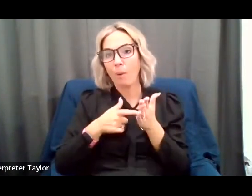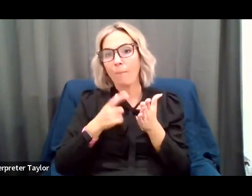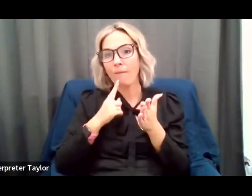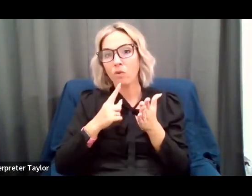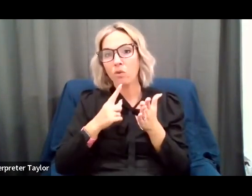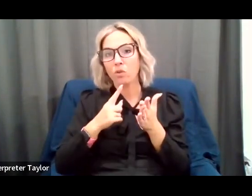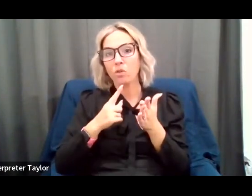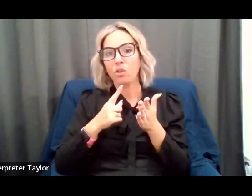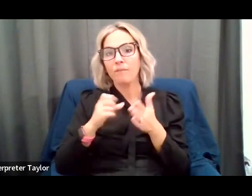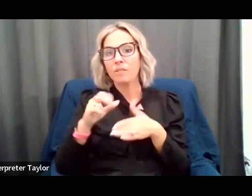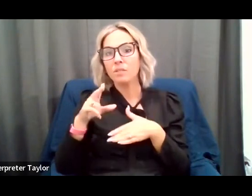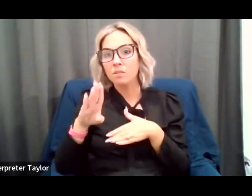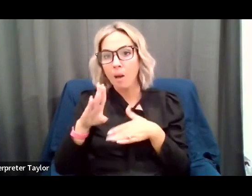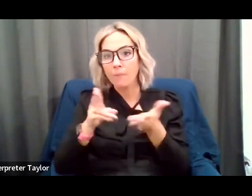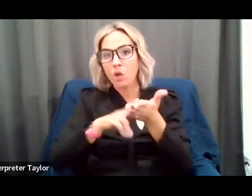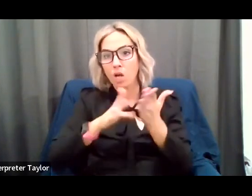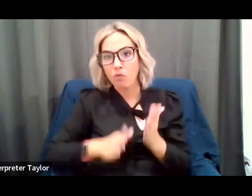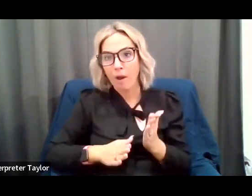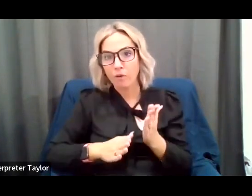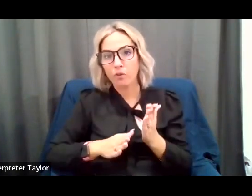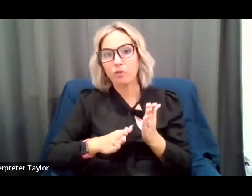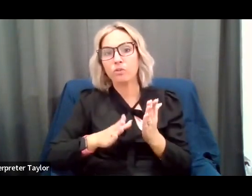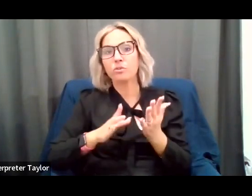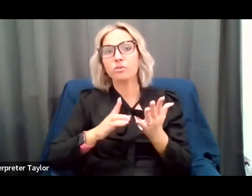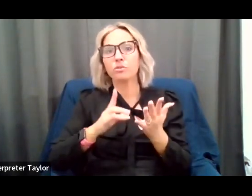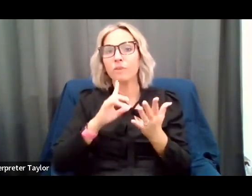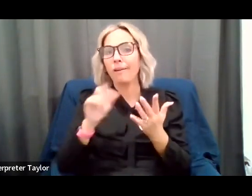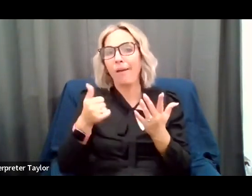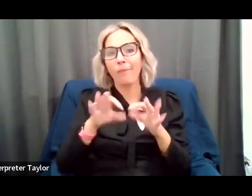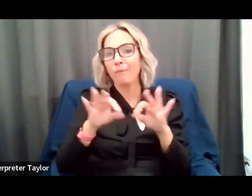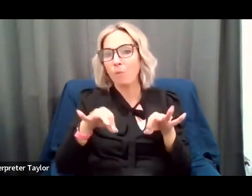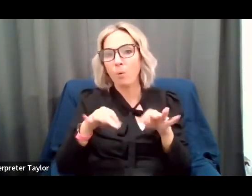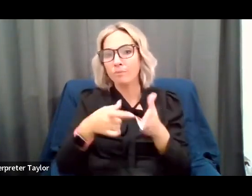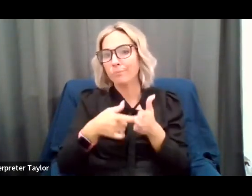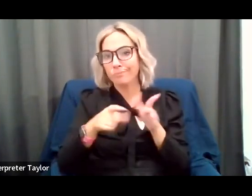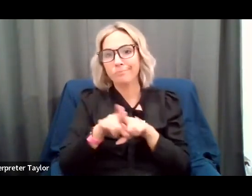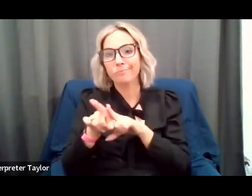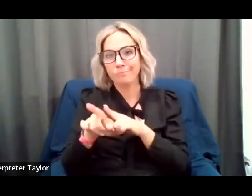subcontractors and prevailing wage and other forms that we require as well.